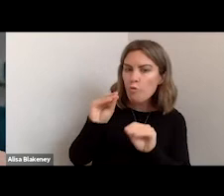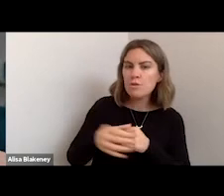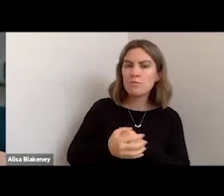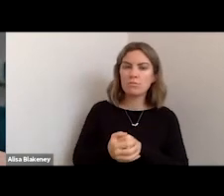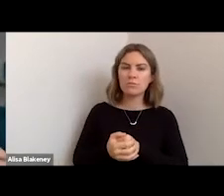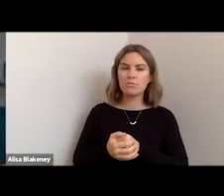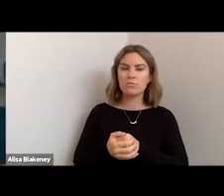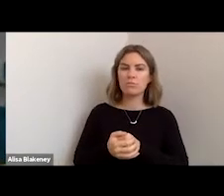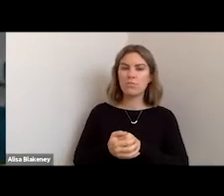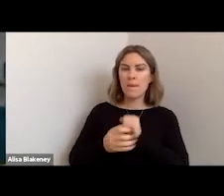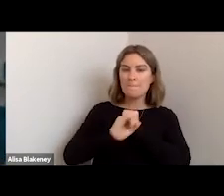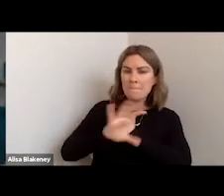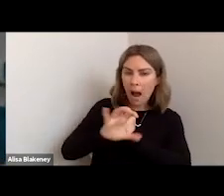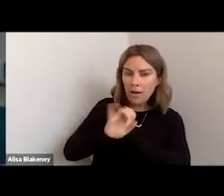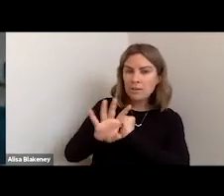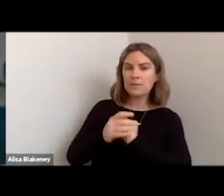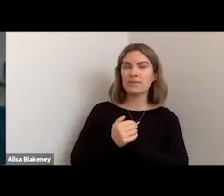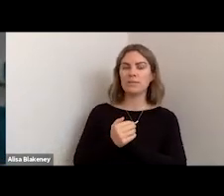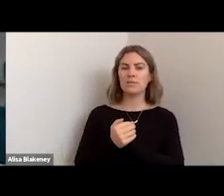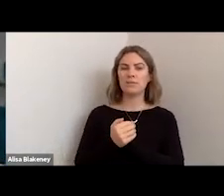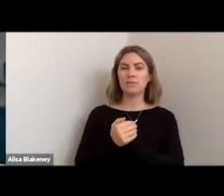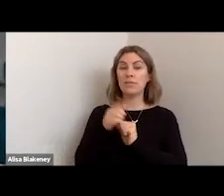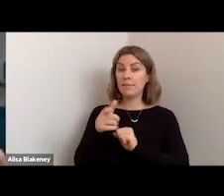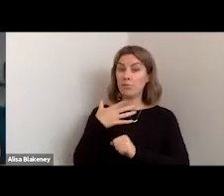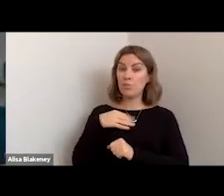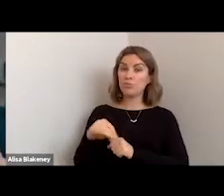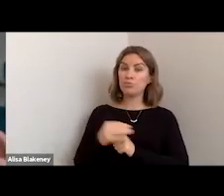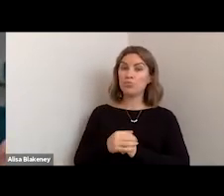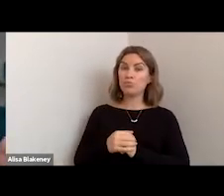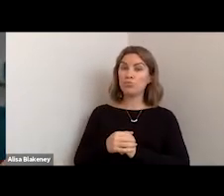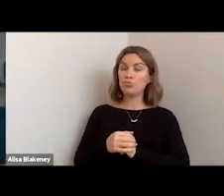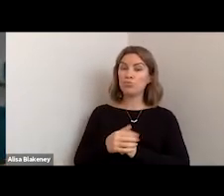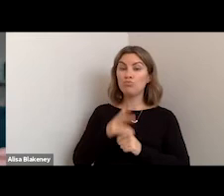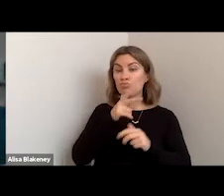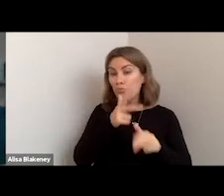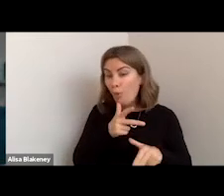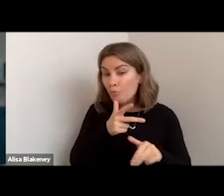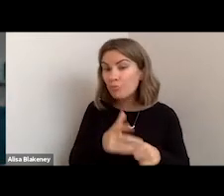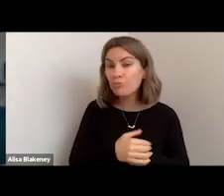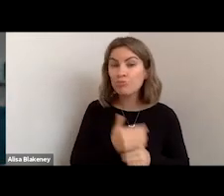entertainment, jokes and stories, and things like that, then that